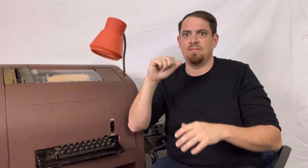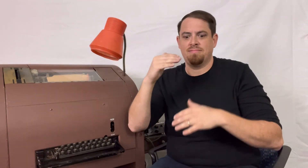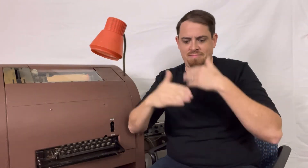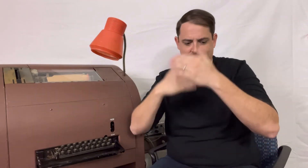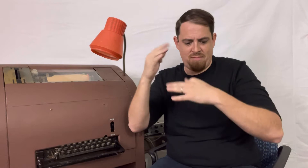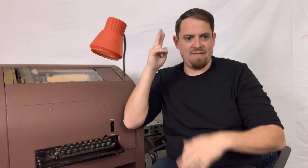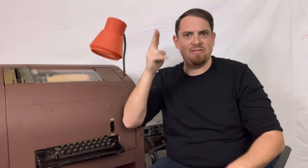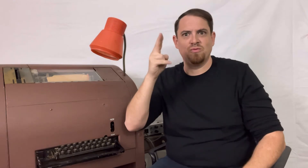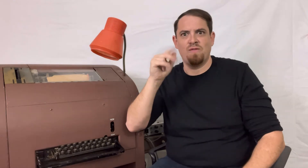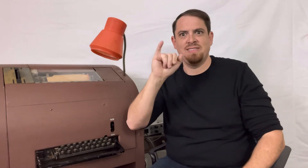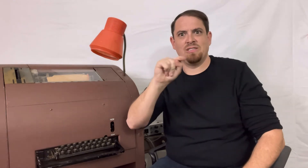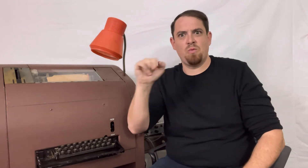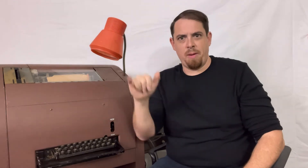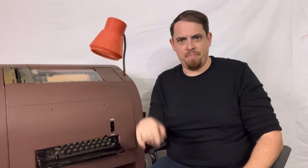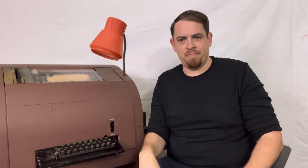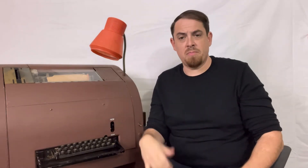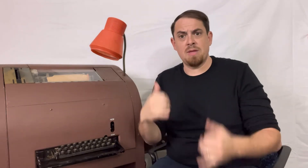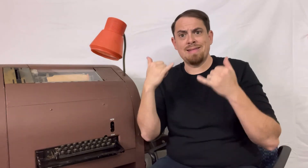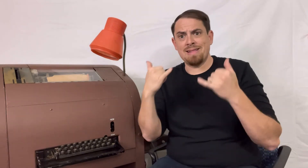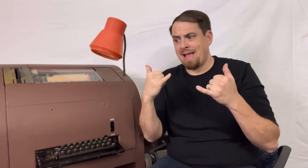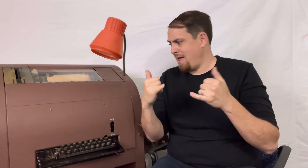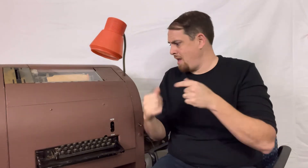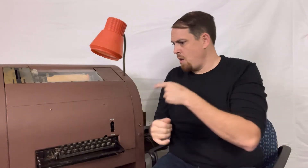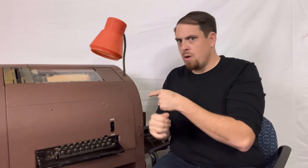So, that's a brief history of the TTY.